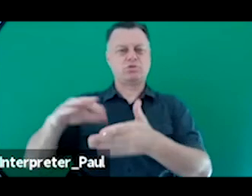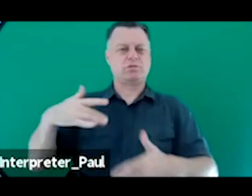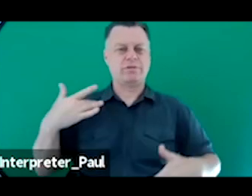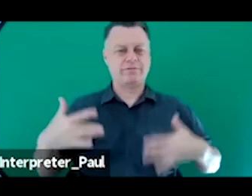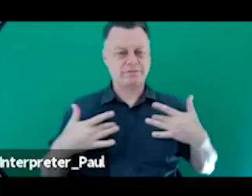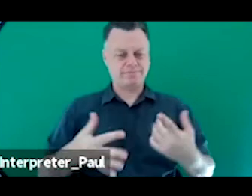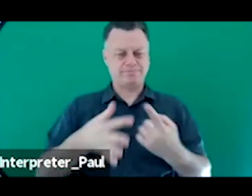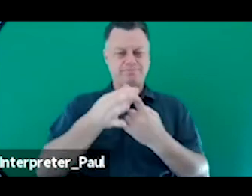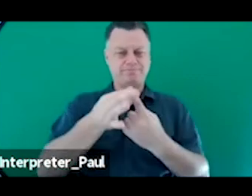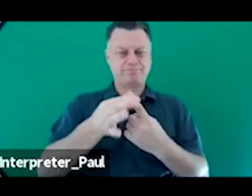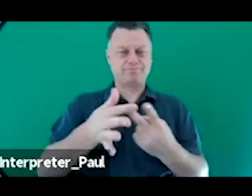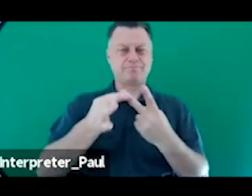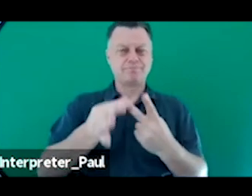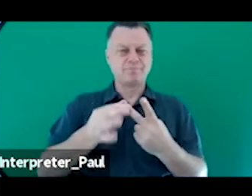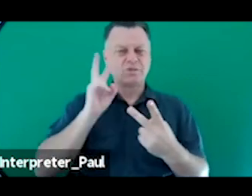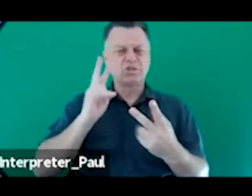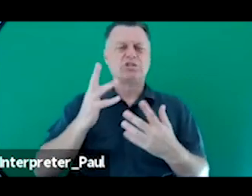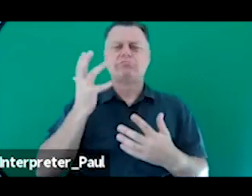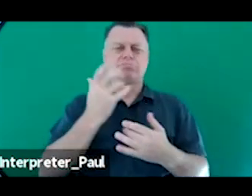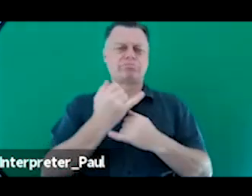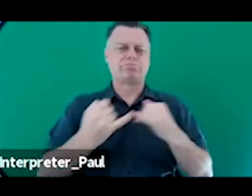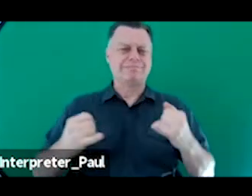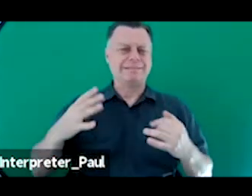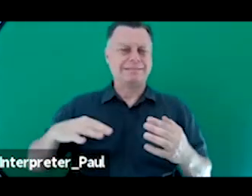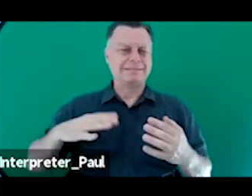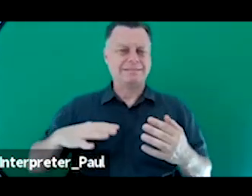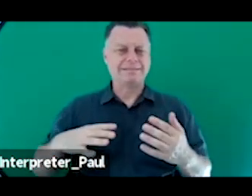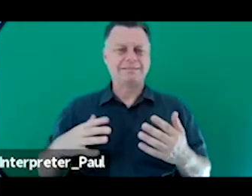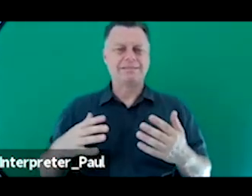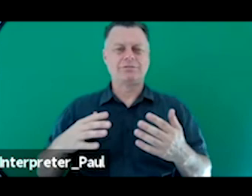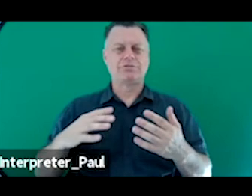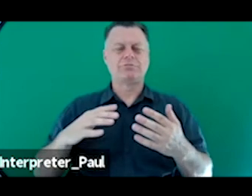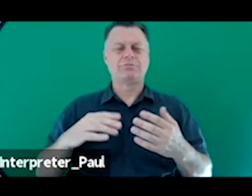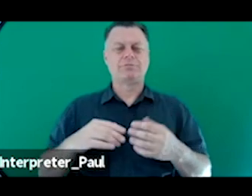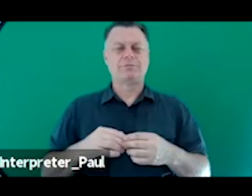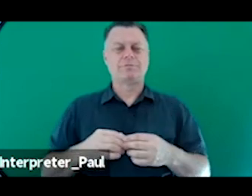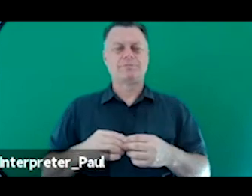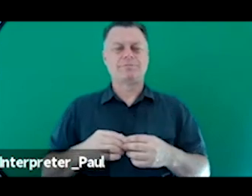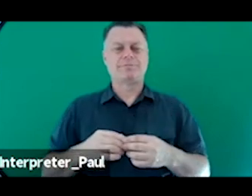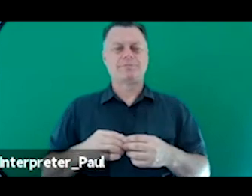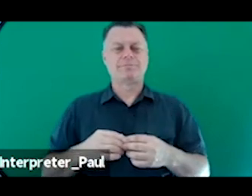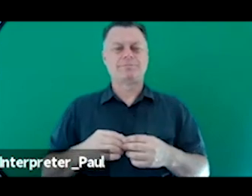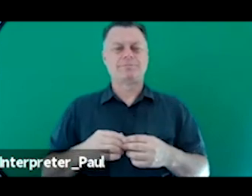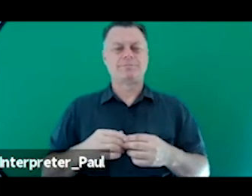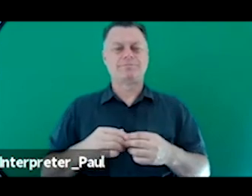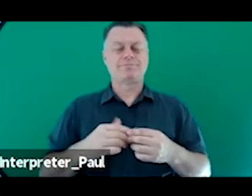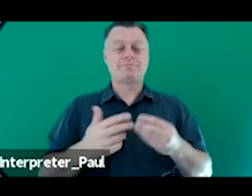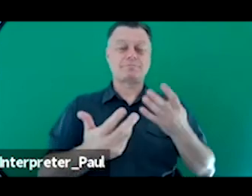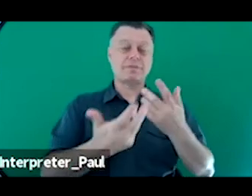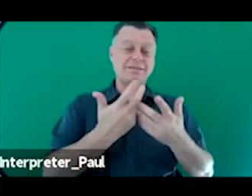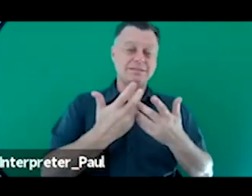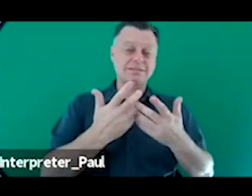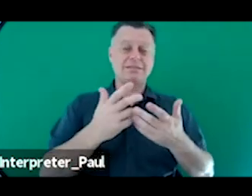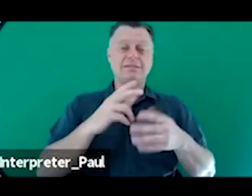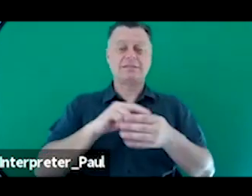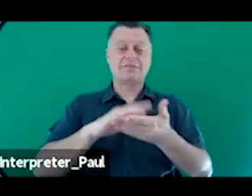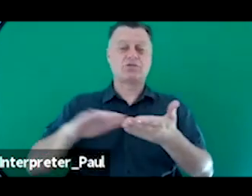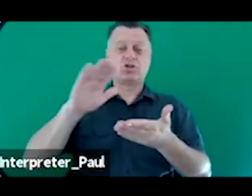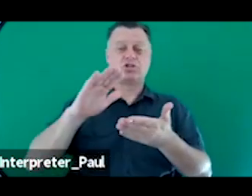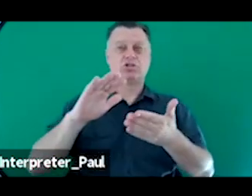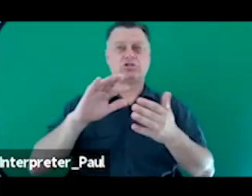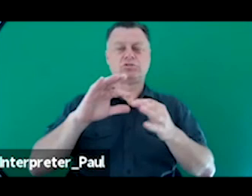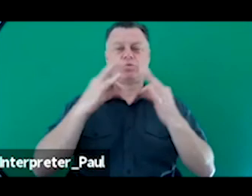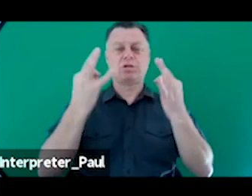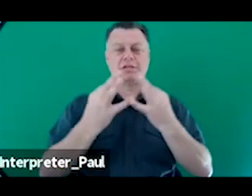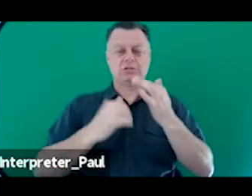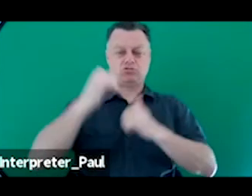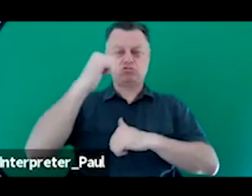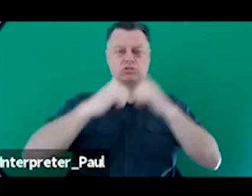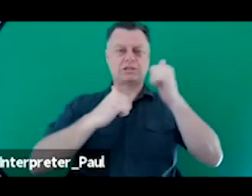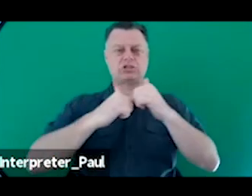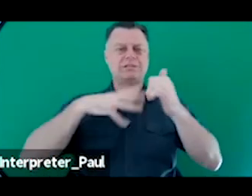was such a need for reforming the structures of our institutions. And they -- a lot of us feel